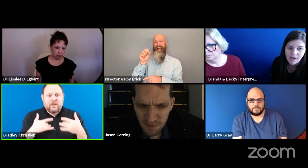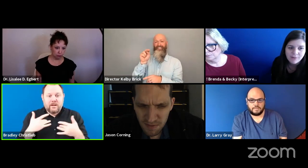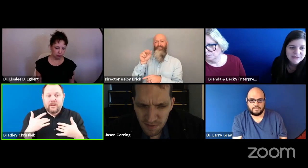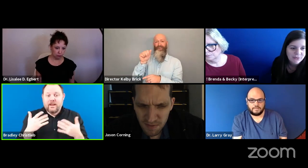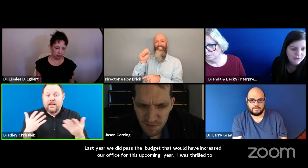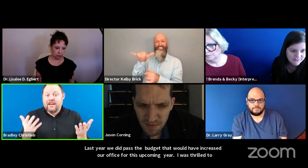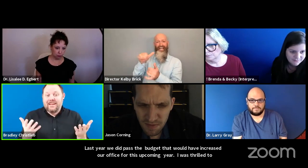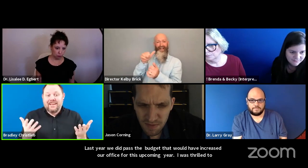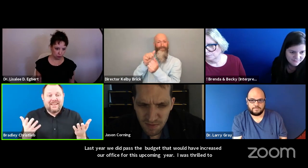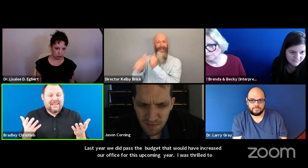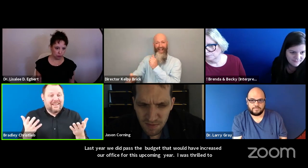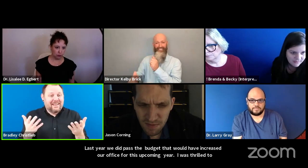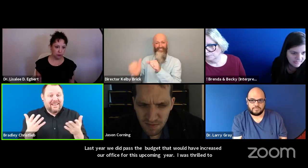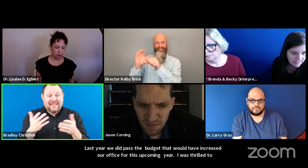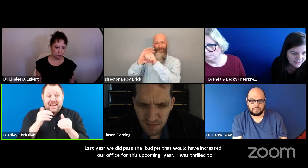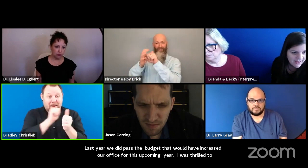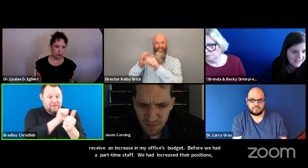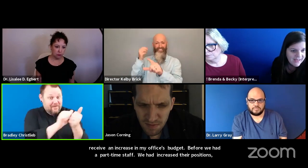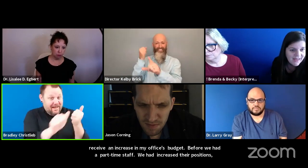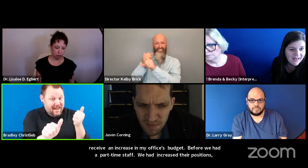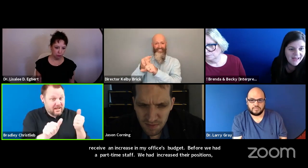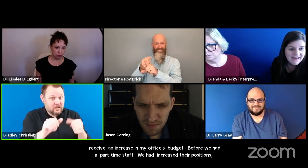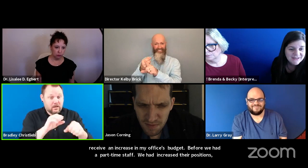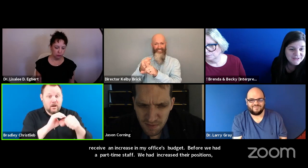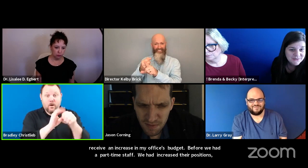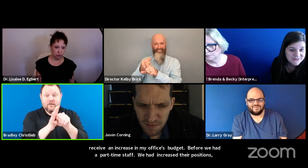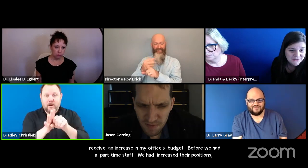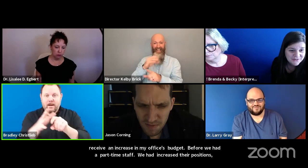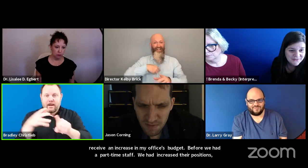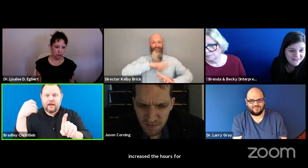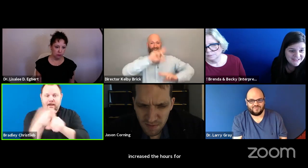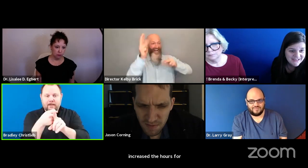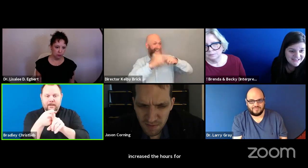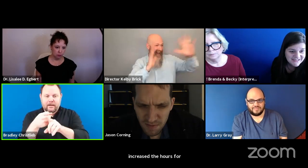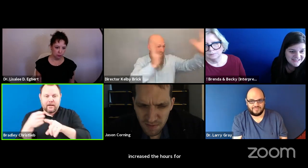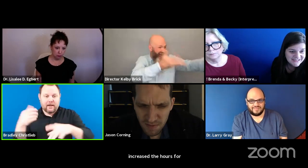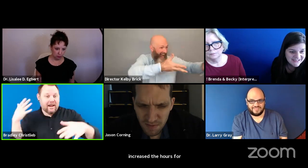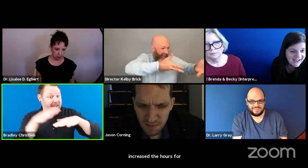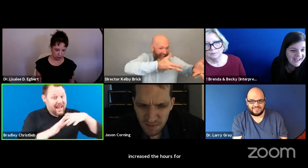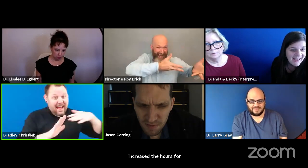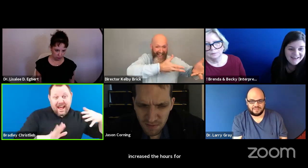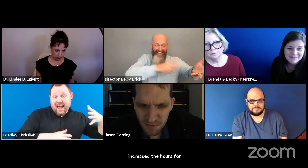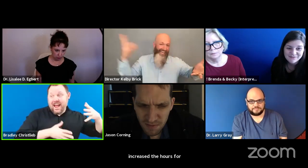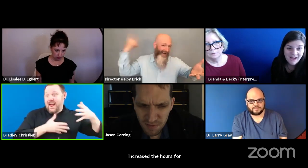I was thrilled.